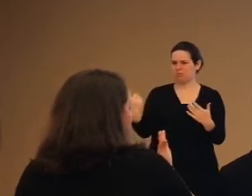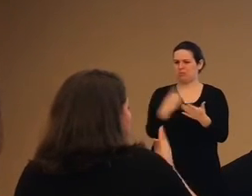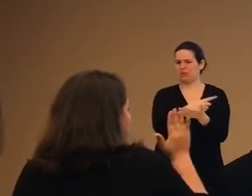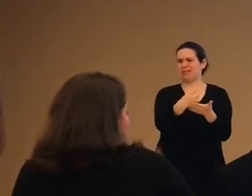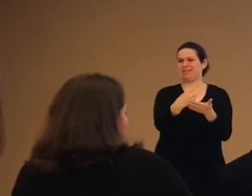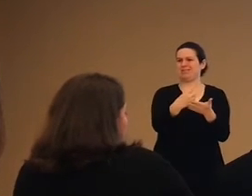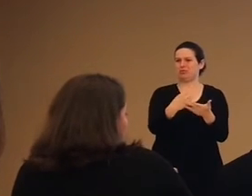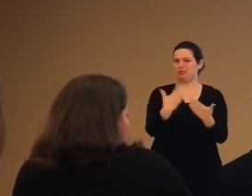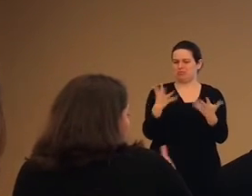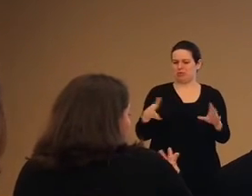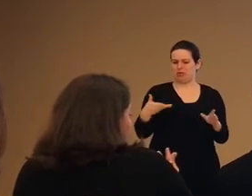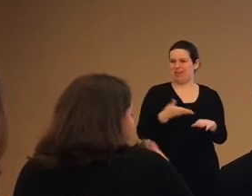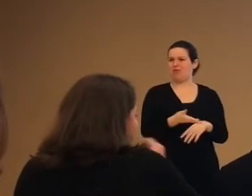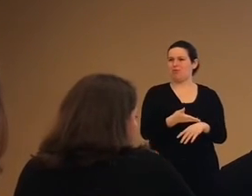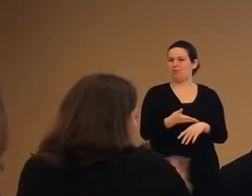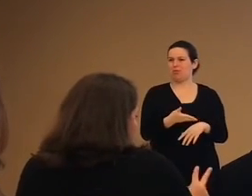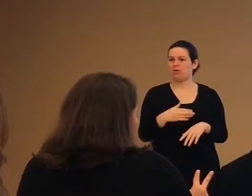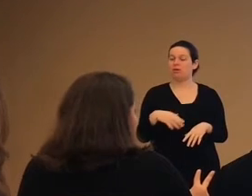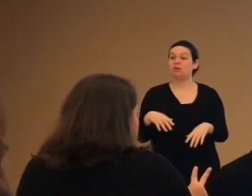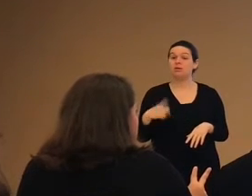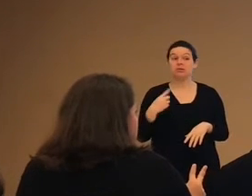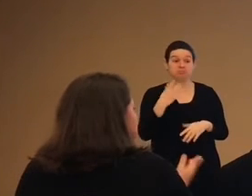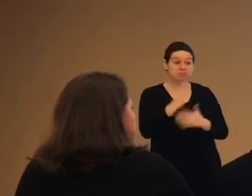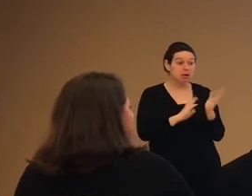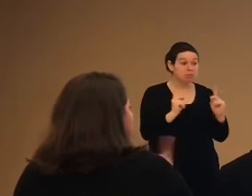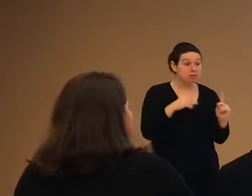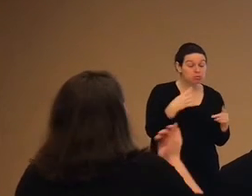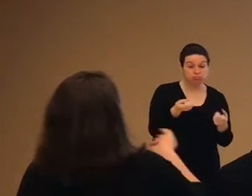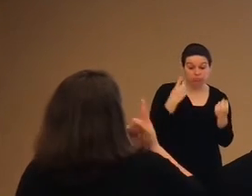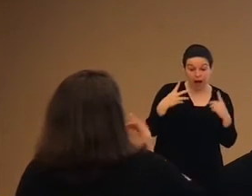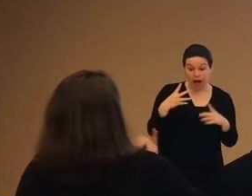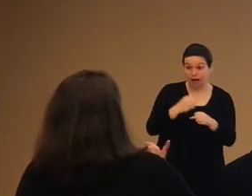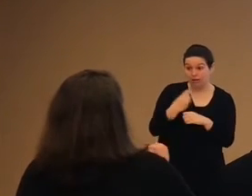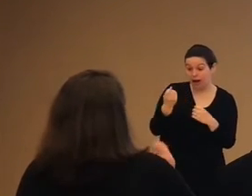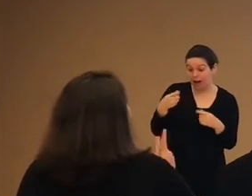And some people got it and some people didn't and I was like it's all about self-identifying